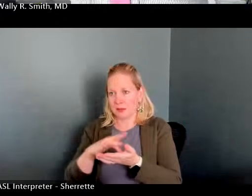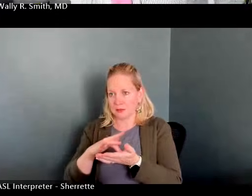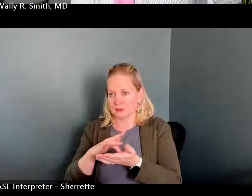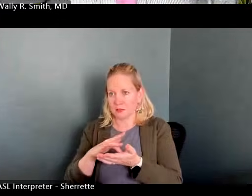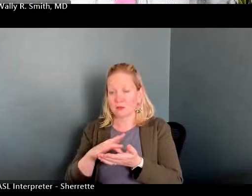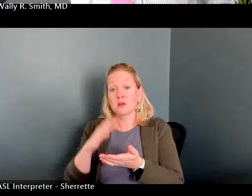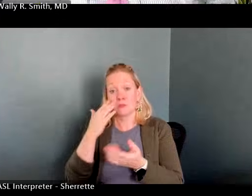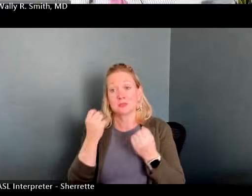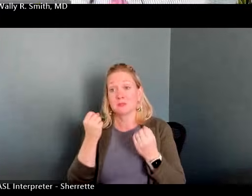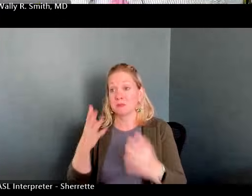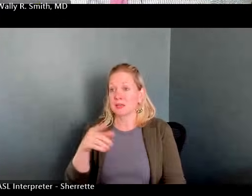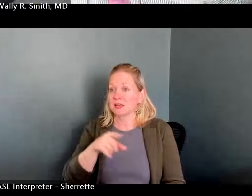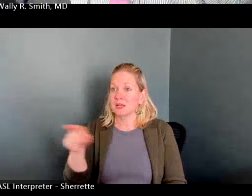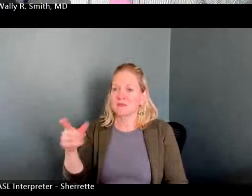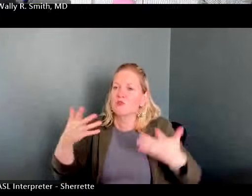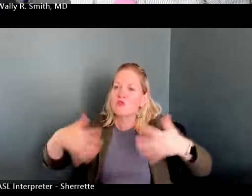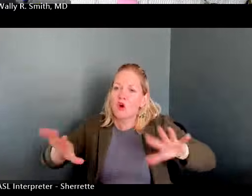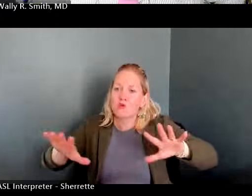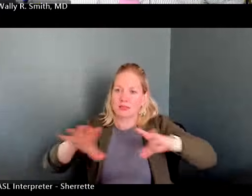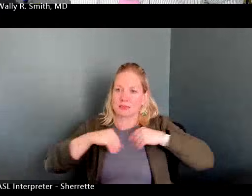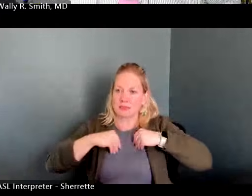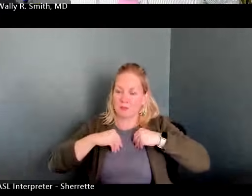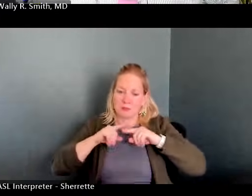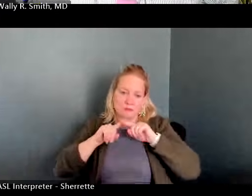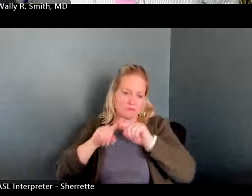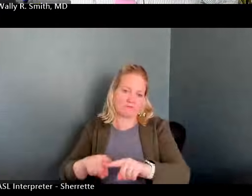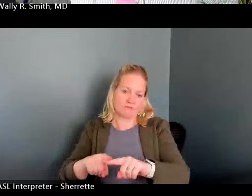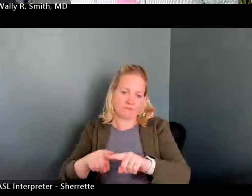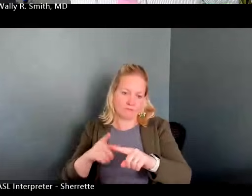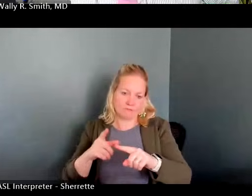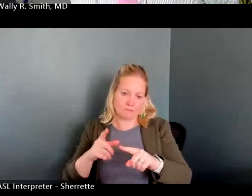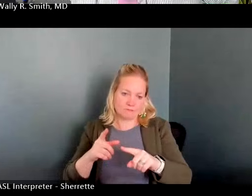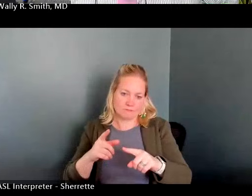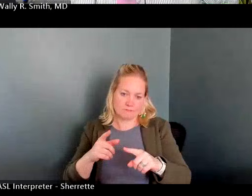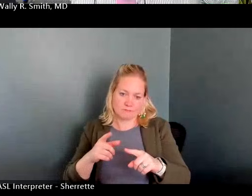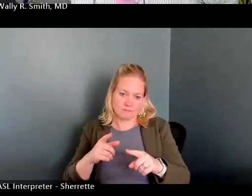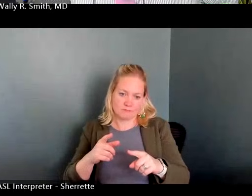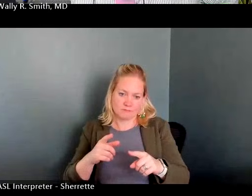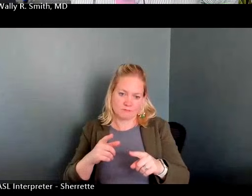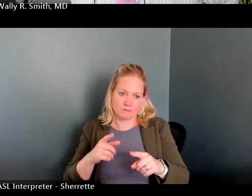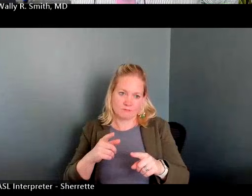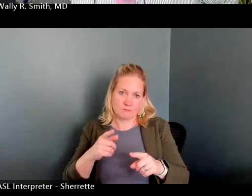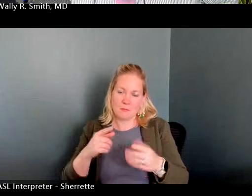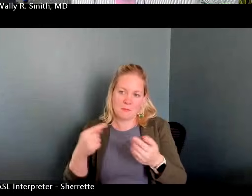can't ever live their life without pain medicines don't actually want to be tied to pain medicines.